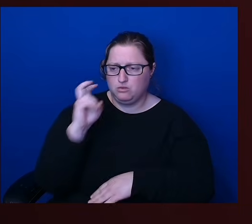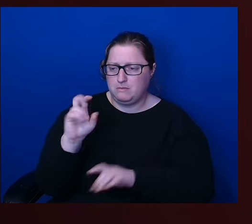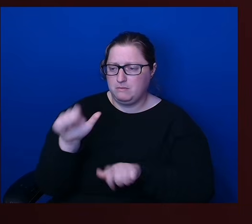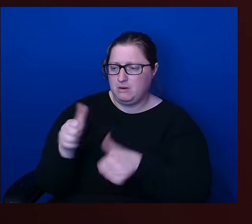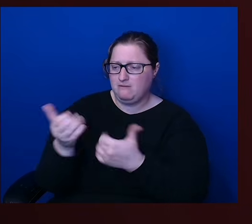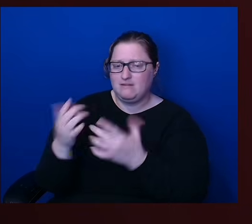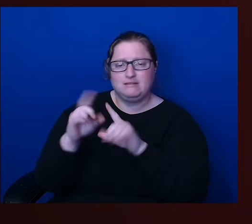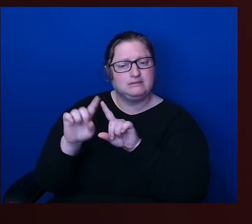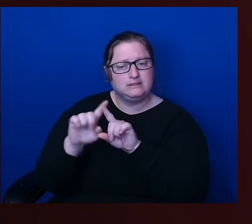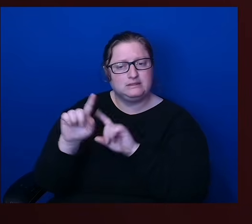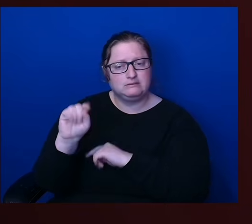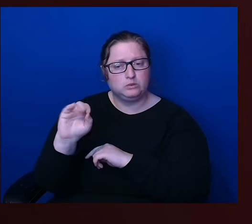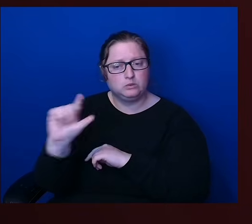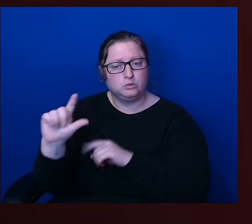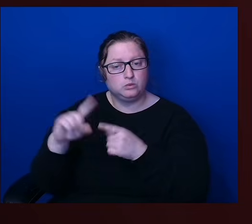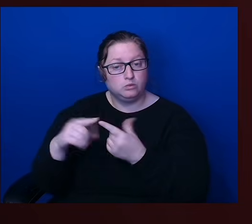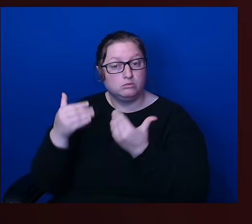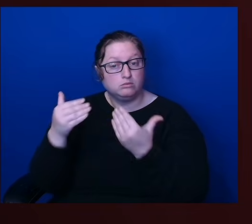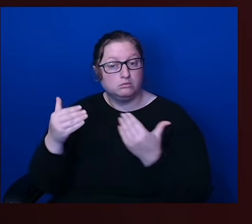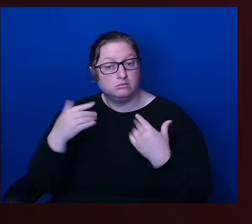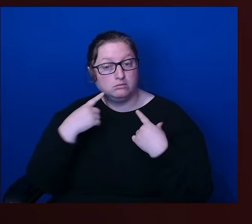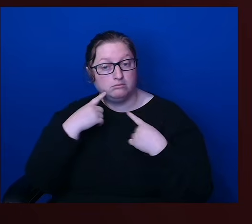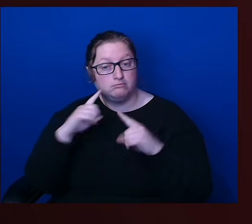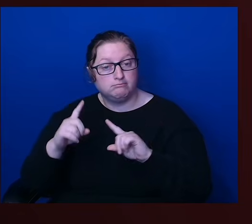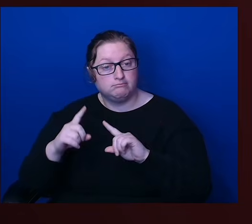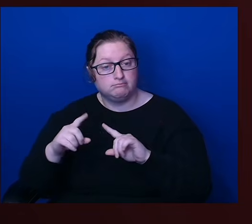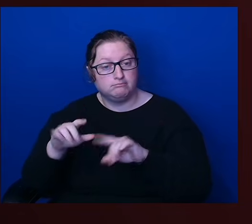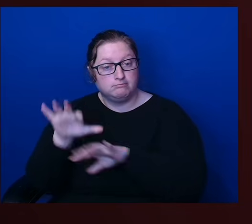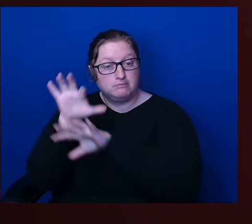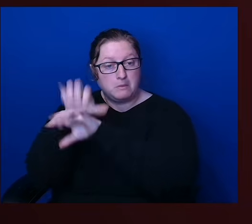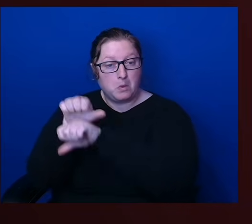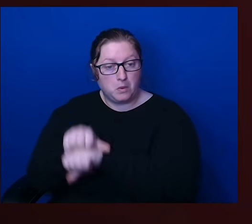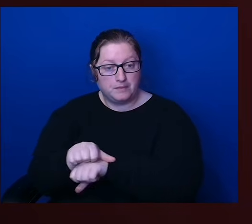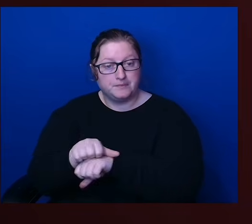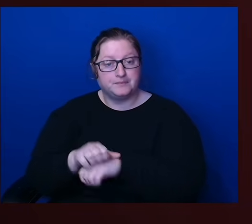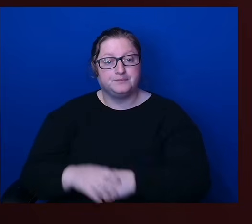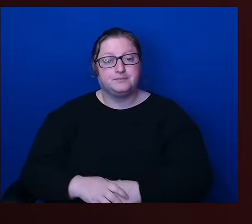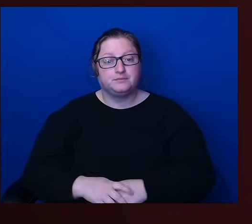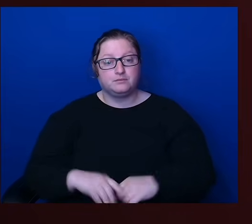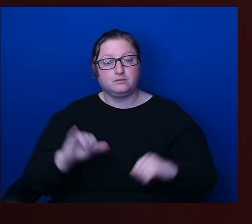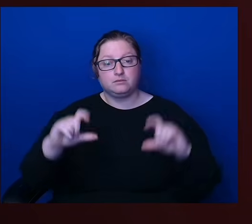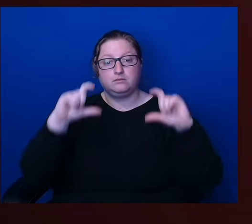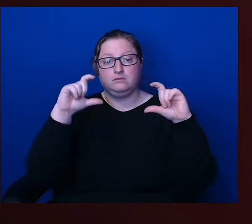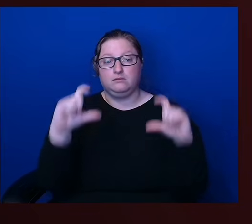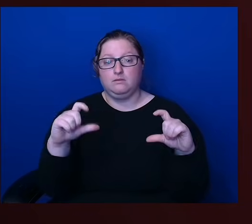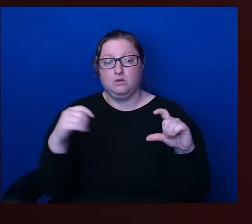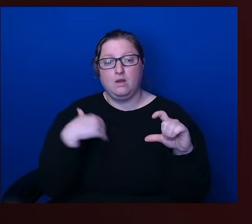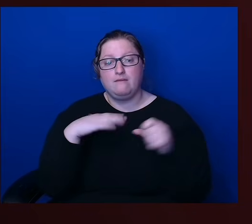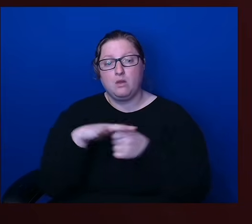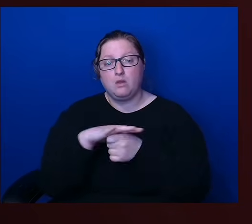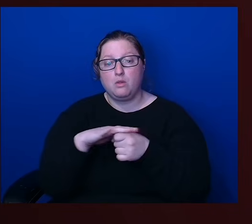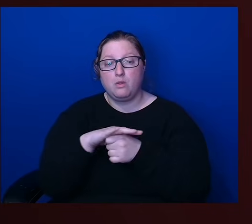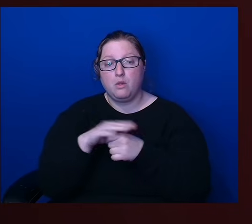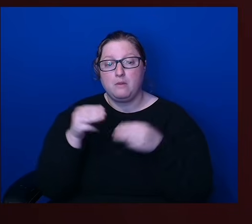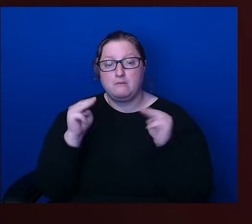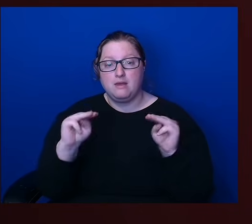And this is the way we pass tools here. So, if you have local methods, for example, there's a factory that's in